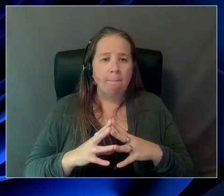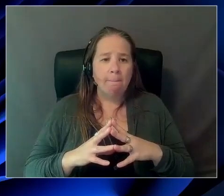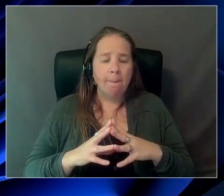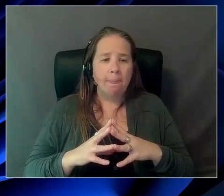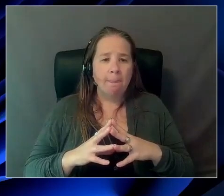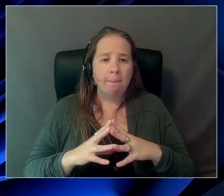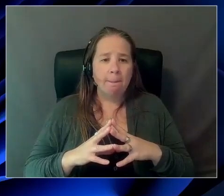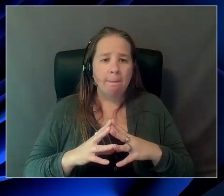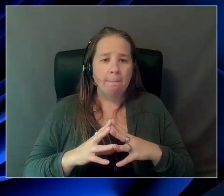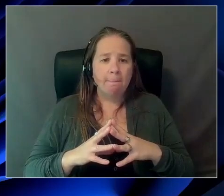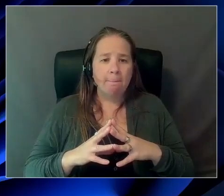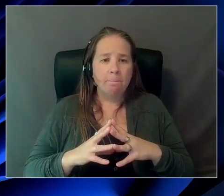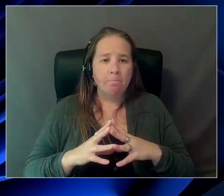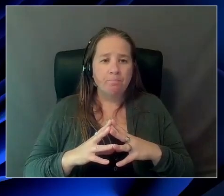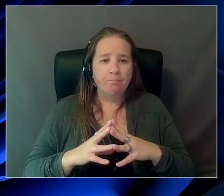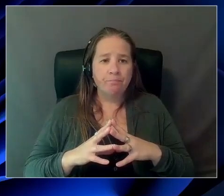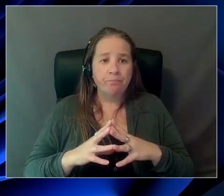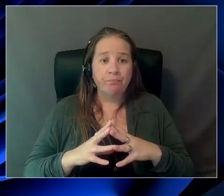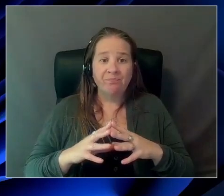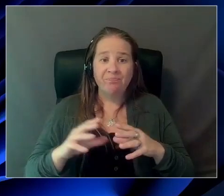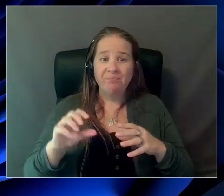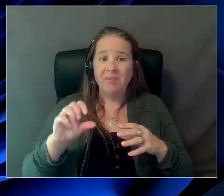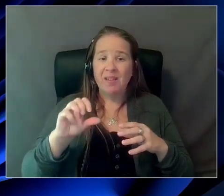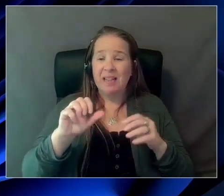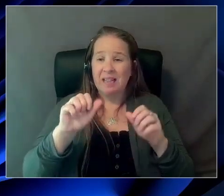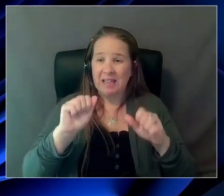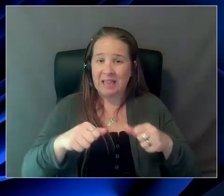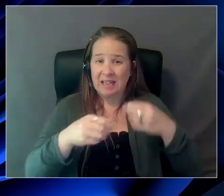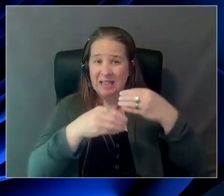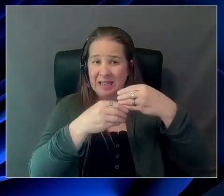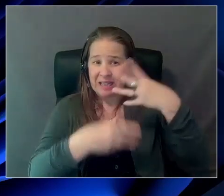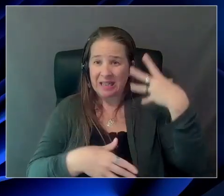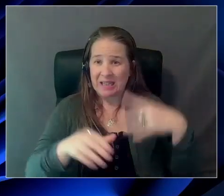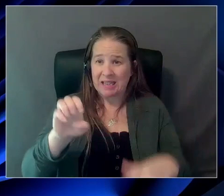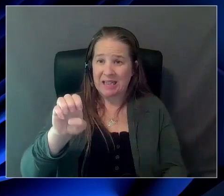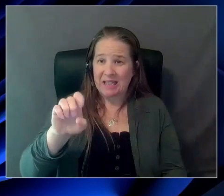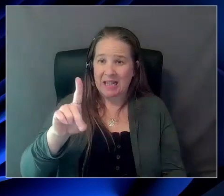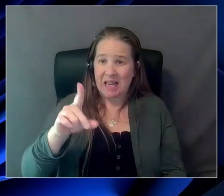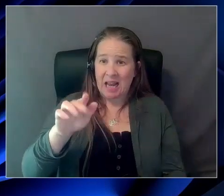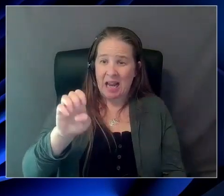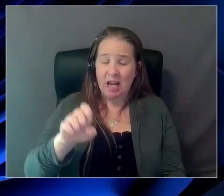PIN list Microsoft Edge one of 28.